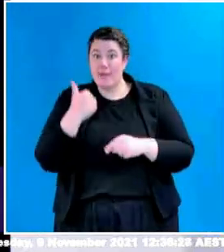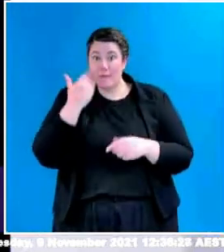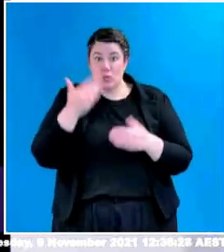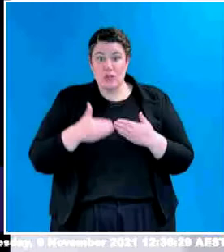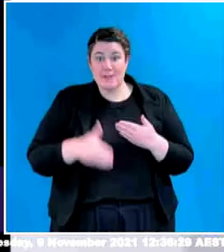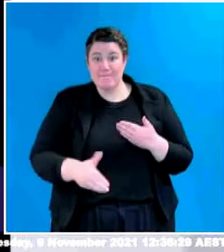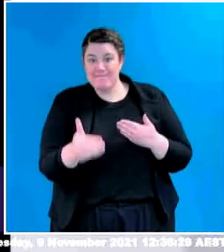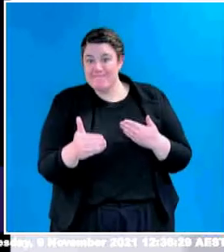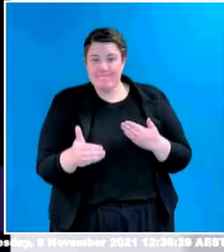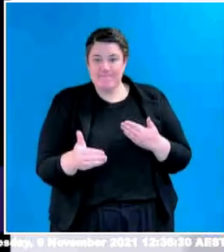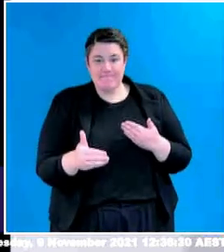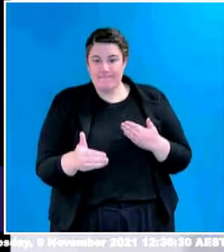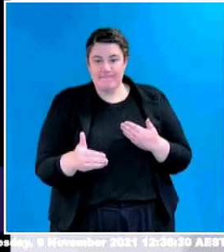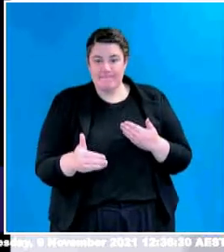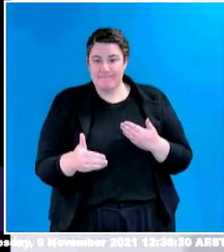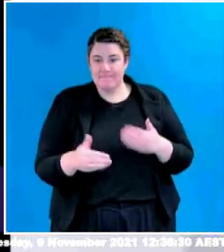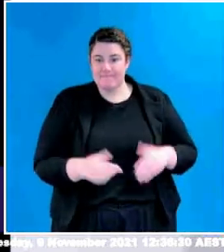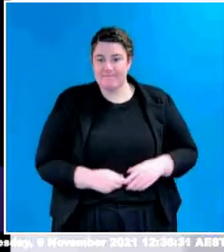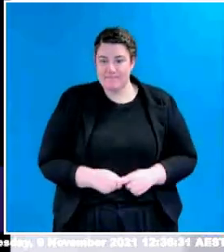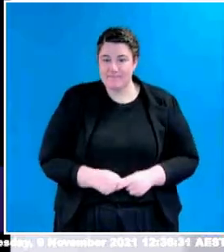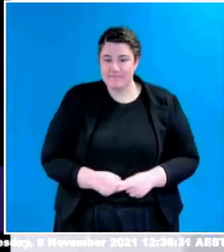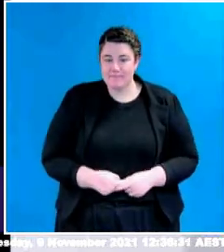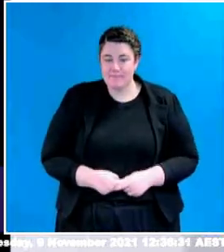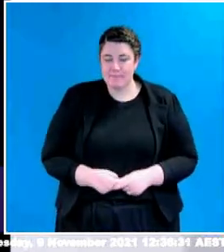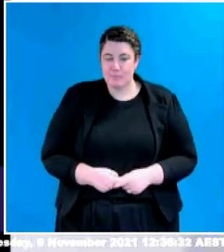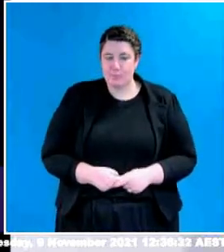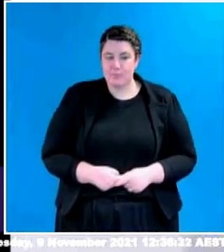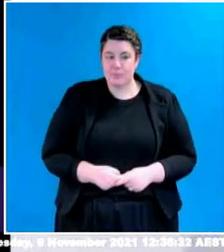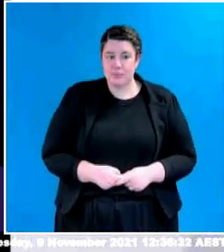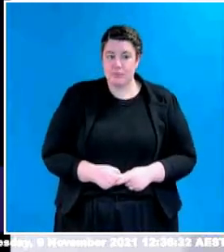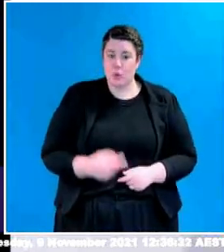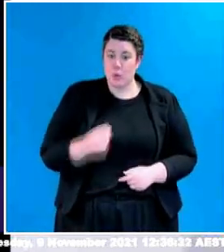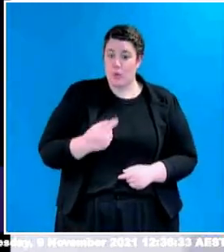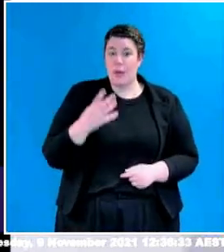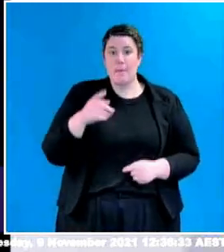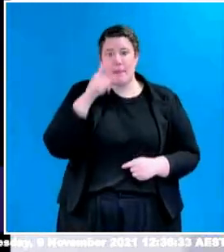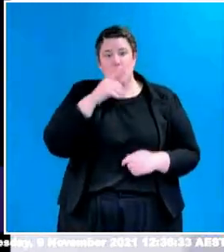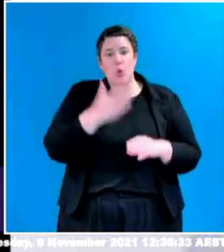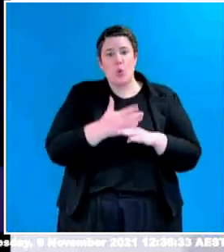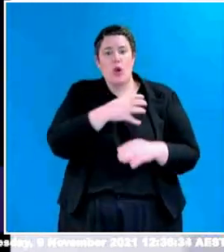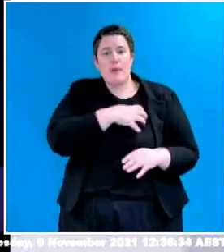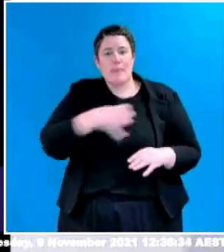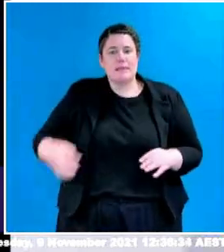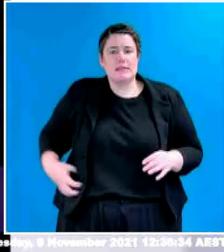I have already mentioned that we only have the four openly disabled parliamentarians.